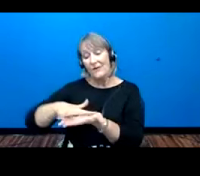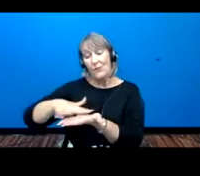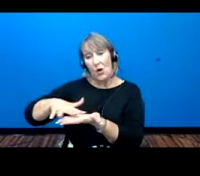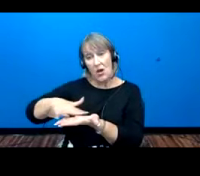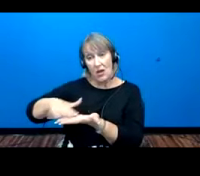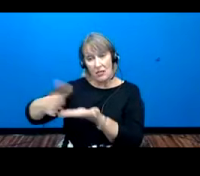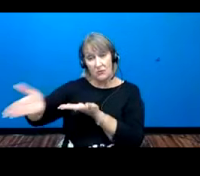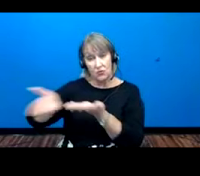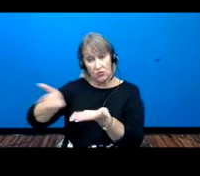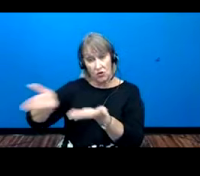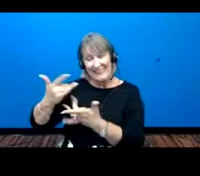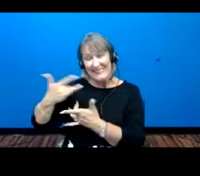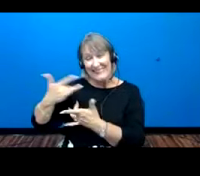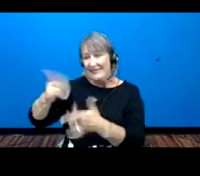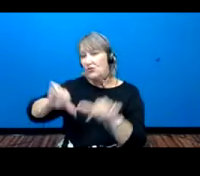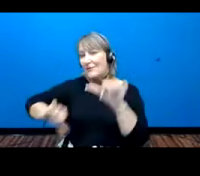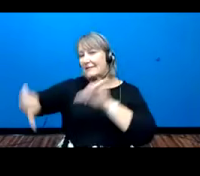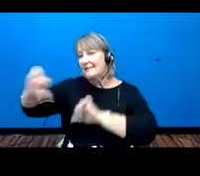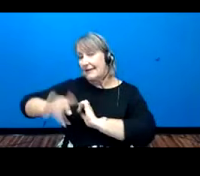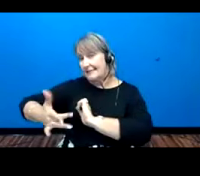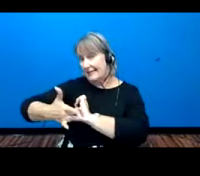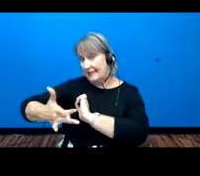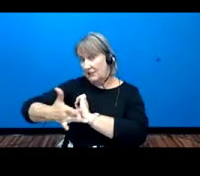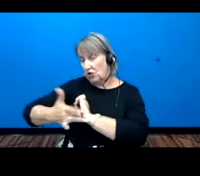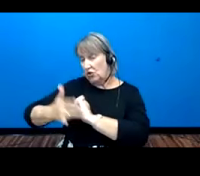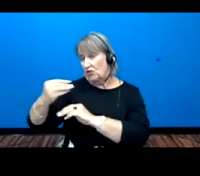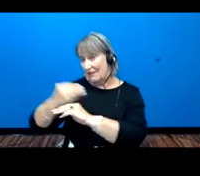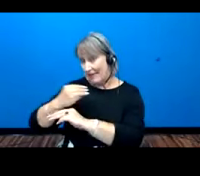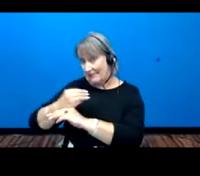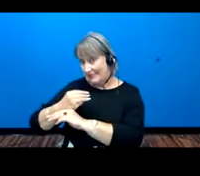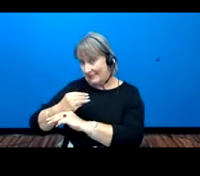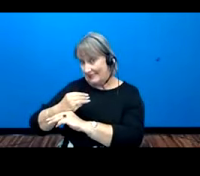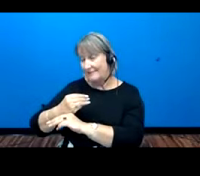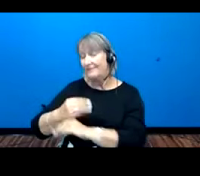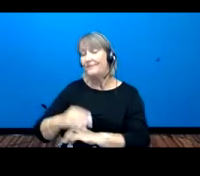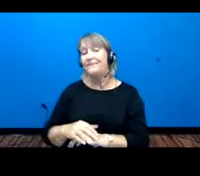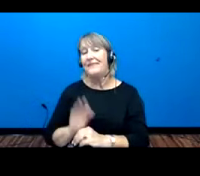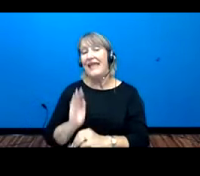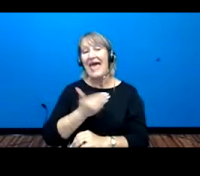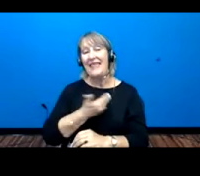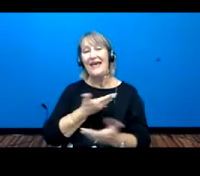on science, technology, engineering and math. And of course, the services that we offer